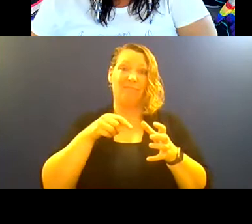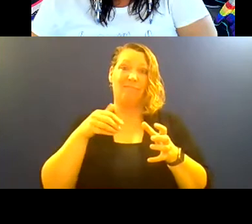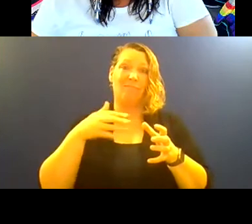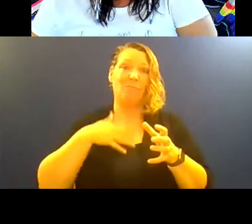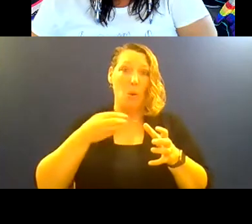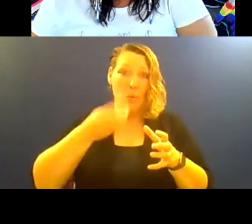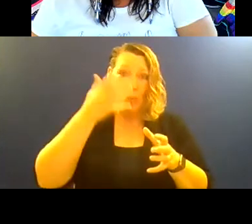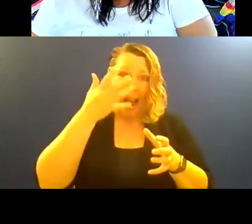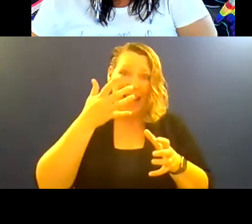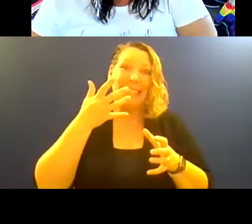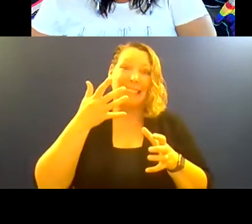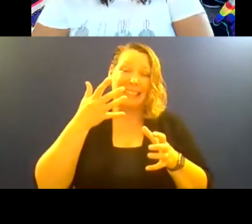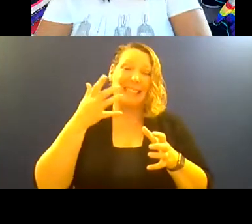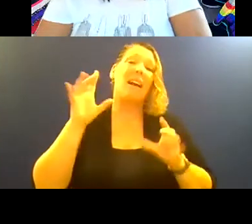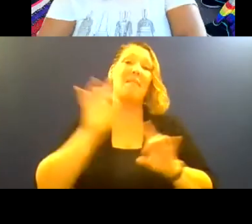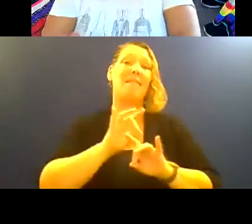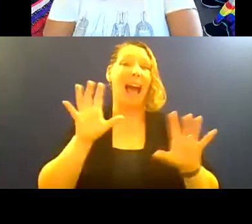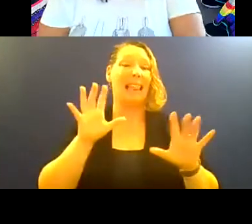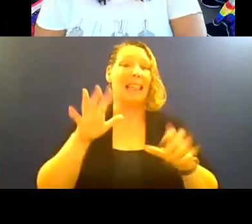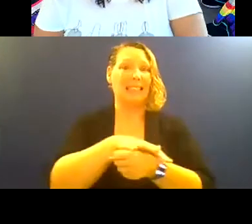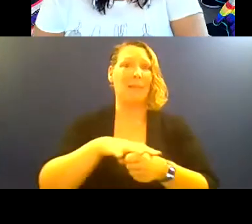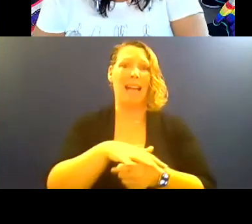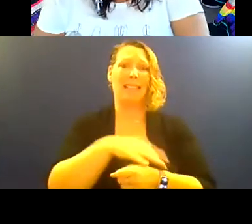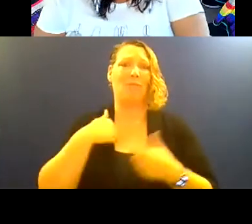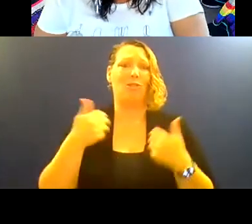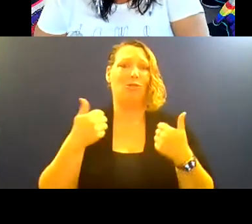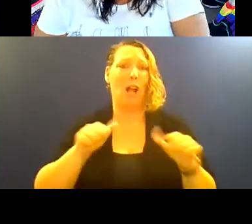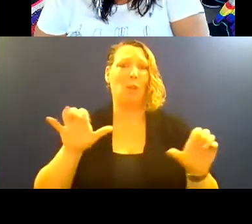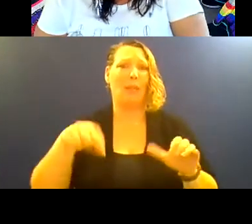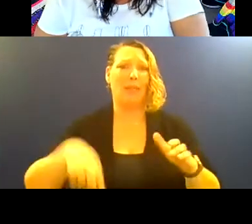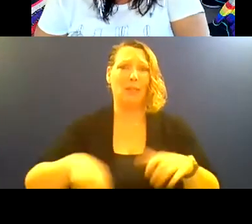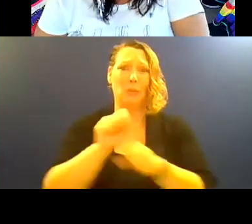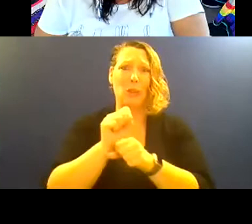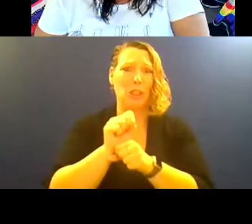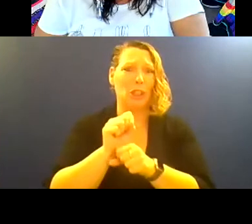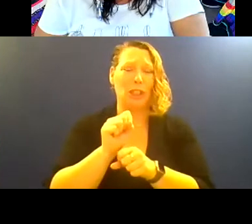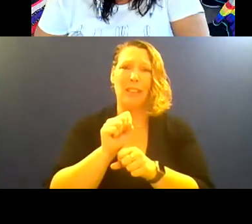like white, colonized, and often violent space that we're trying to do this liberatory work.